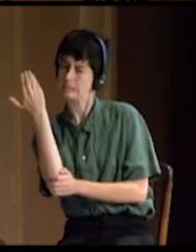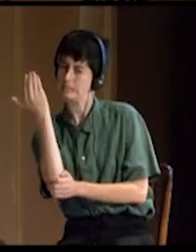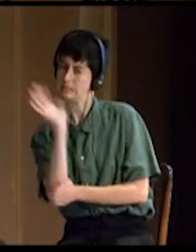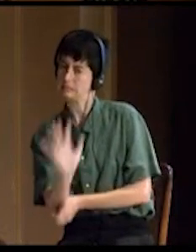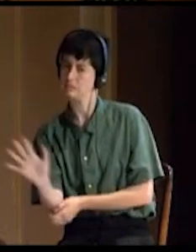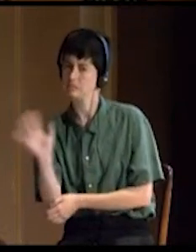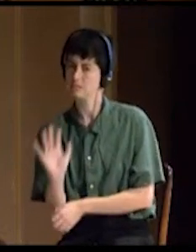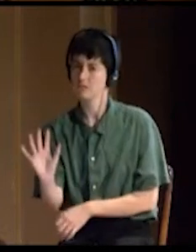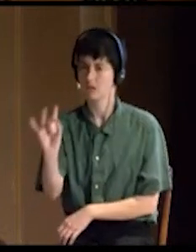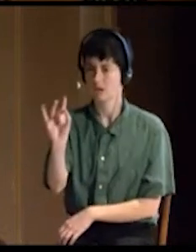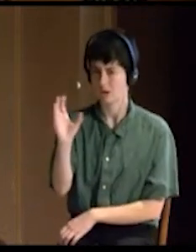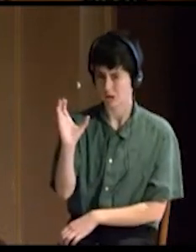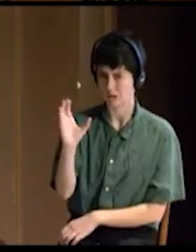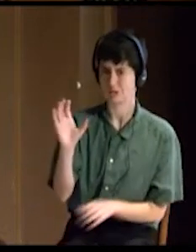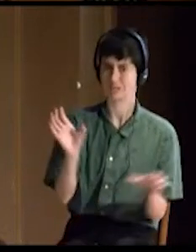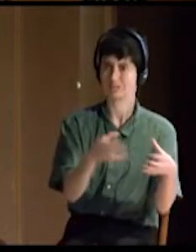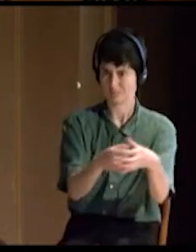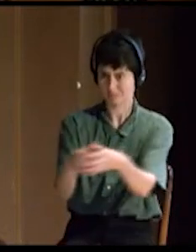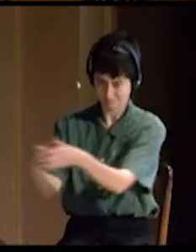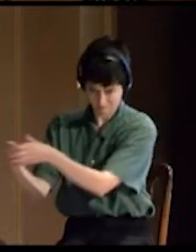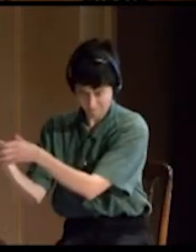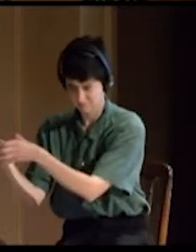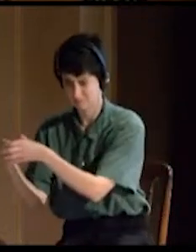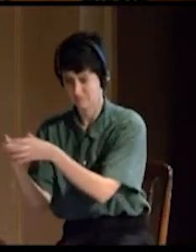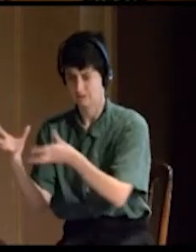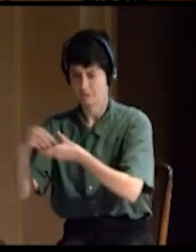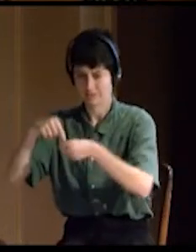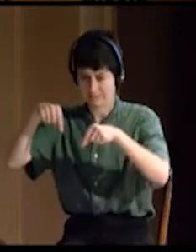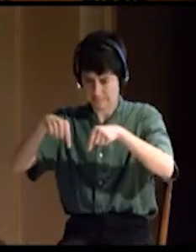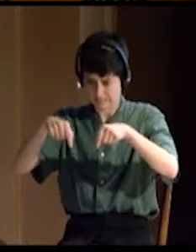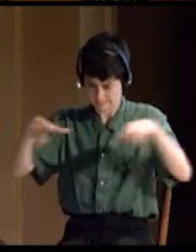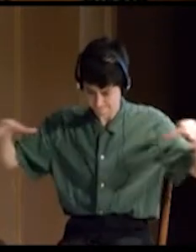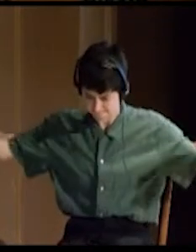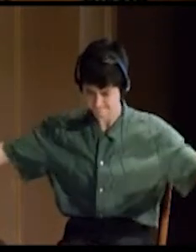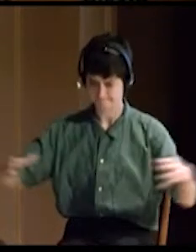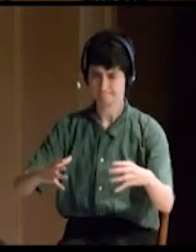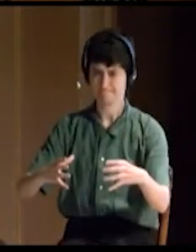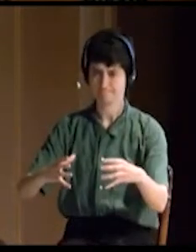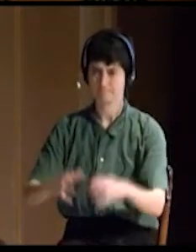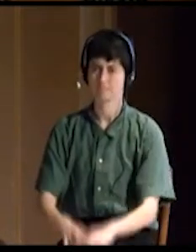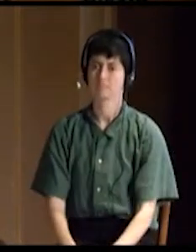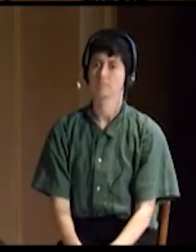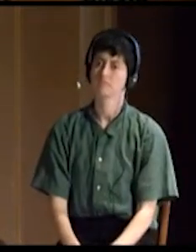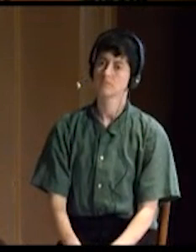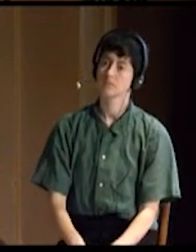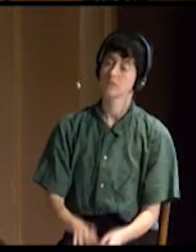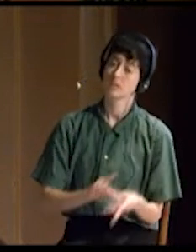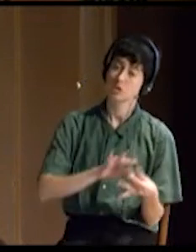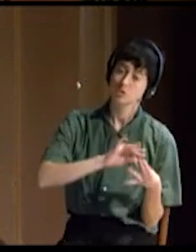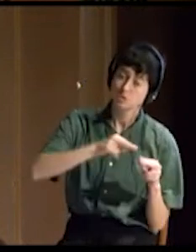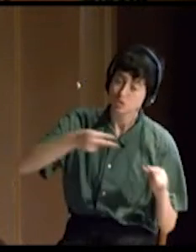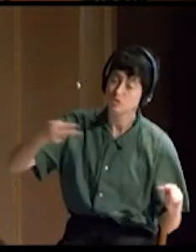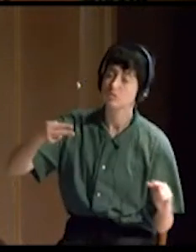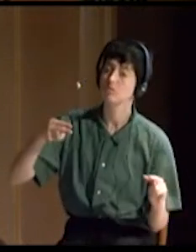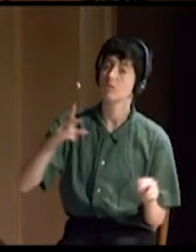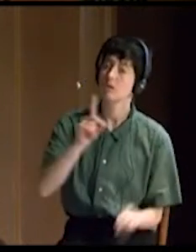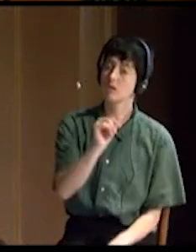that this is not only done with genetic data, but also combining ecological data and morphology